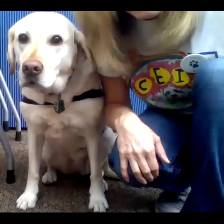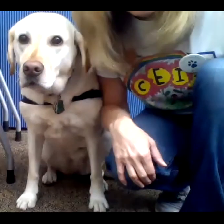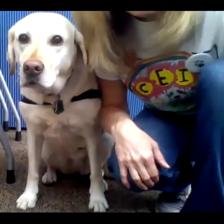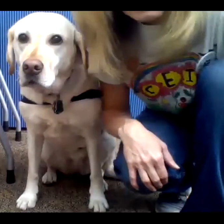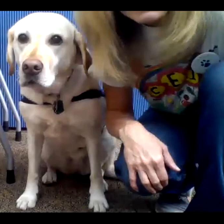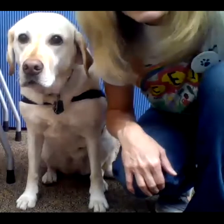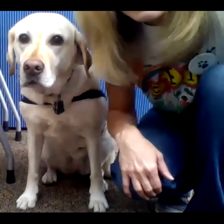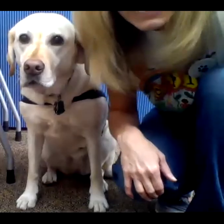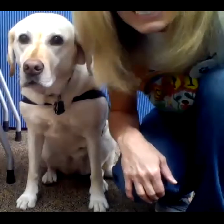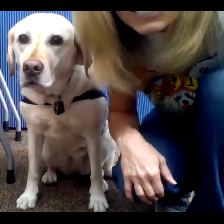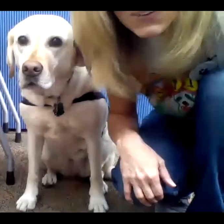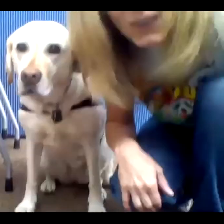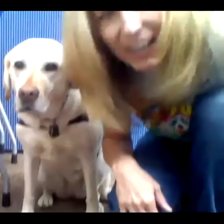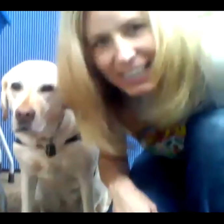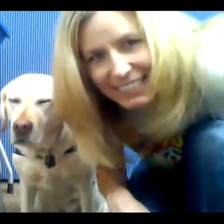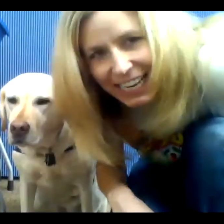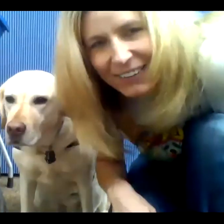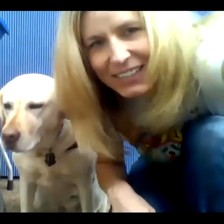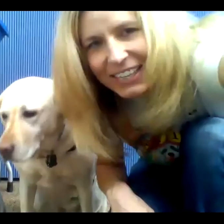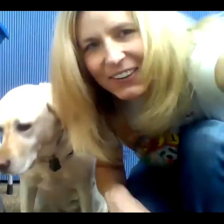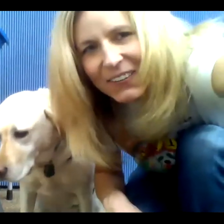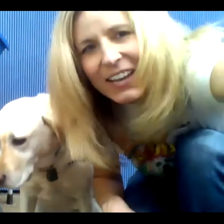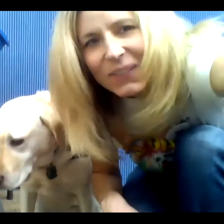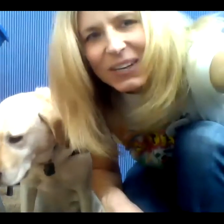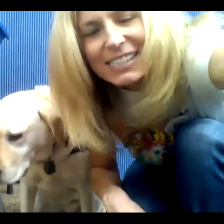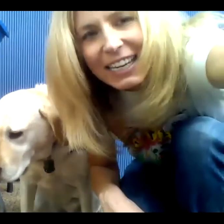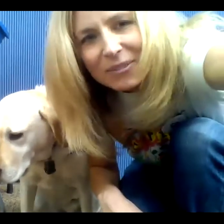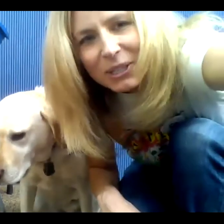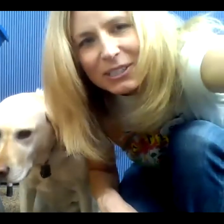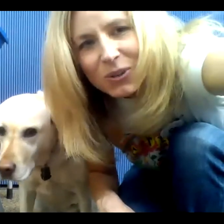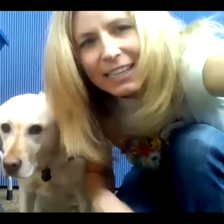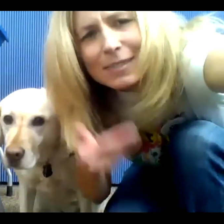Anyway, Nan is excited to walk today with you. We're excited for you to join us.